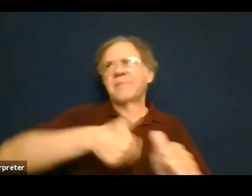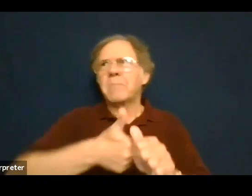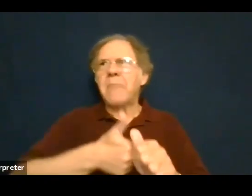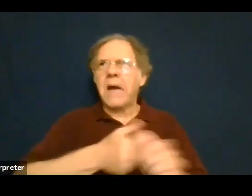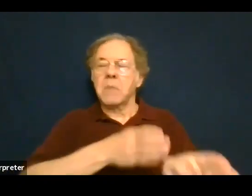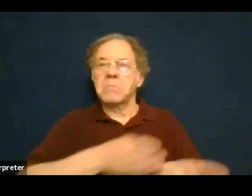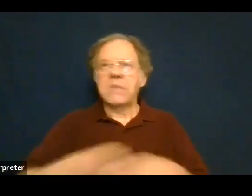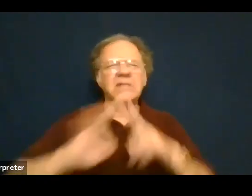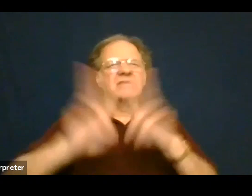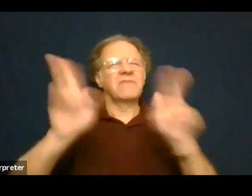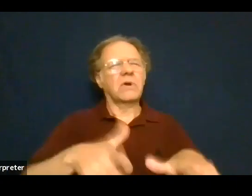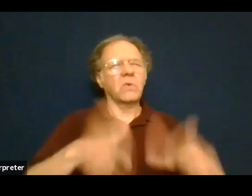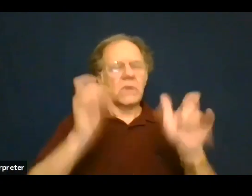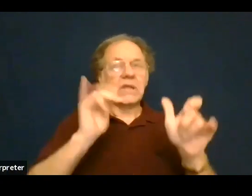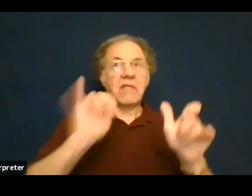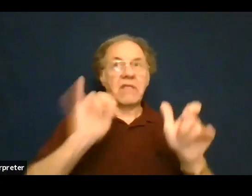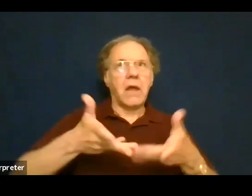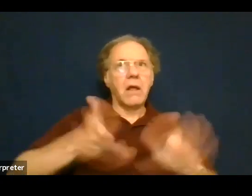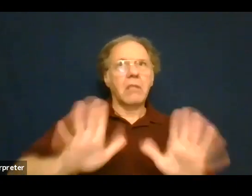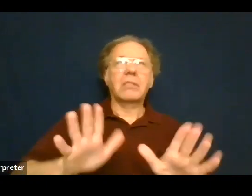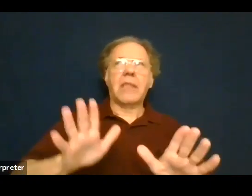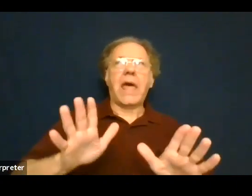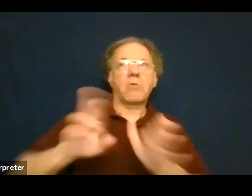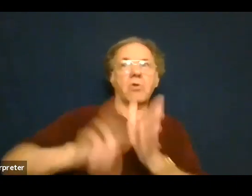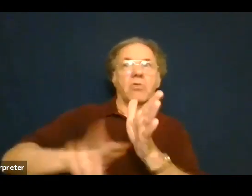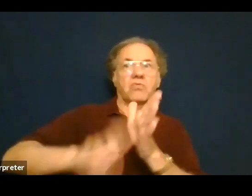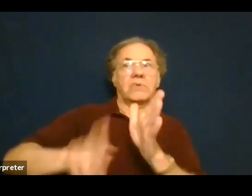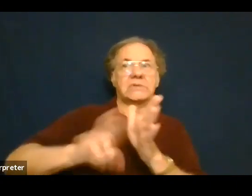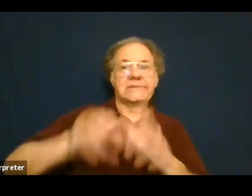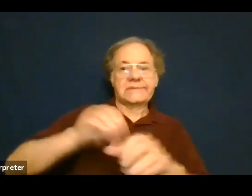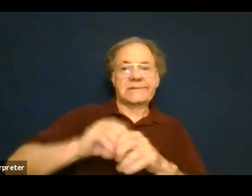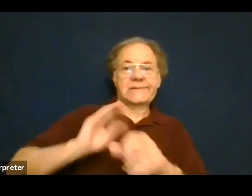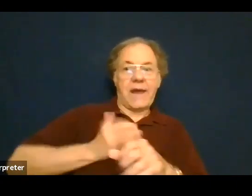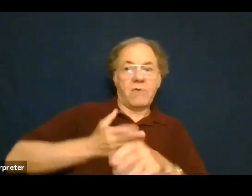allowed the research in our area to continue